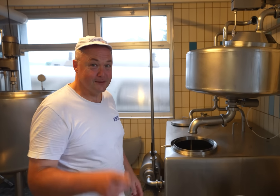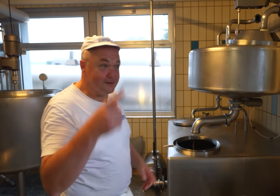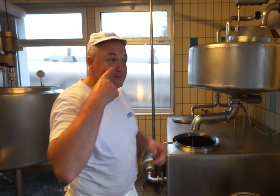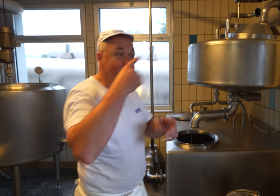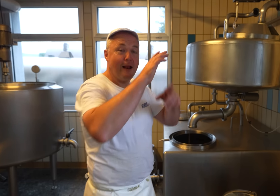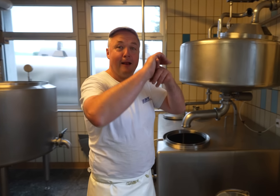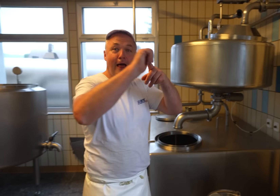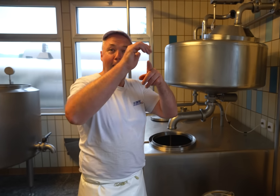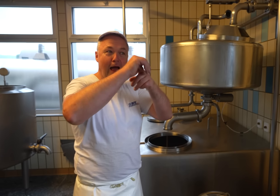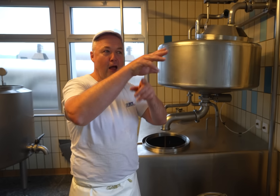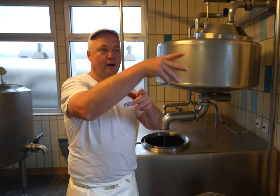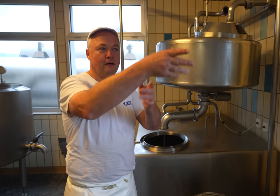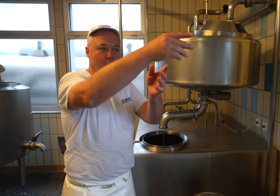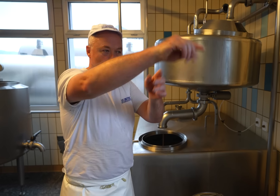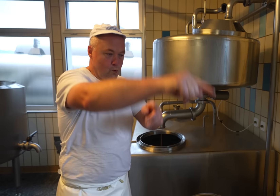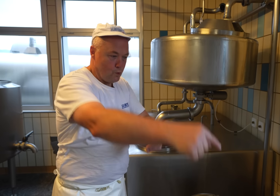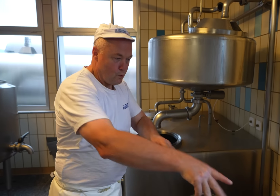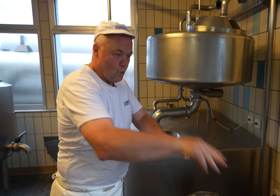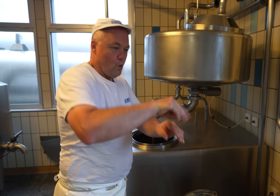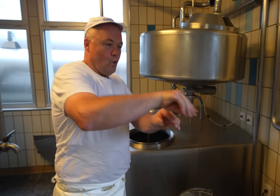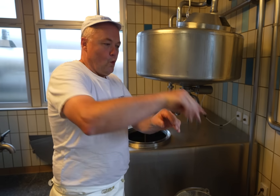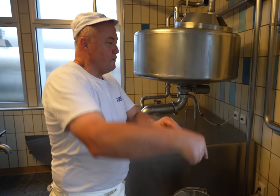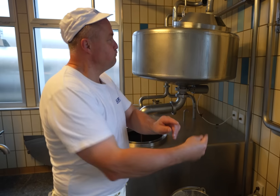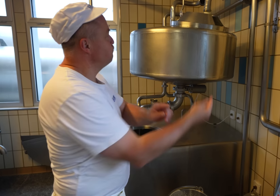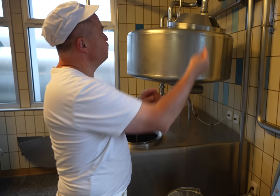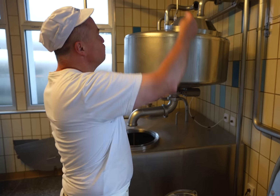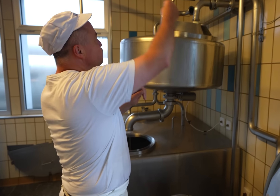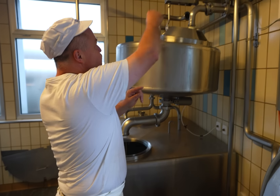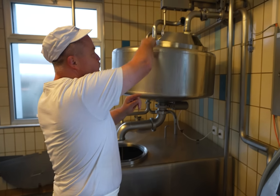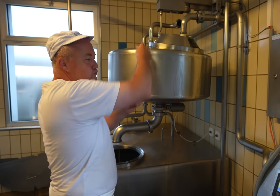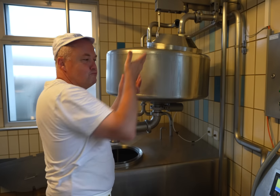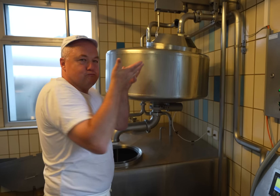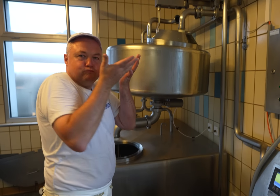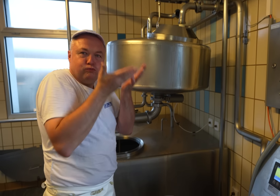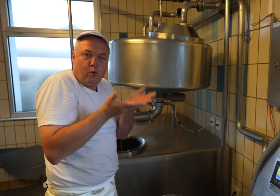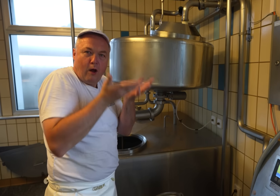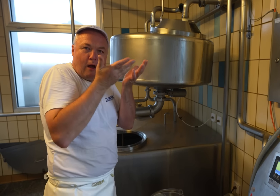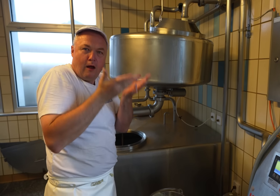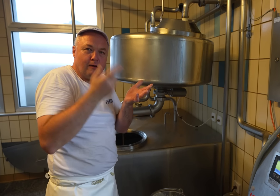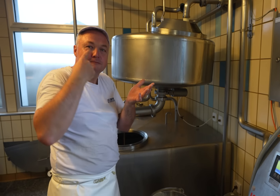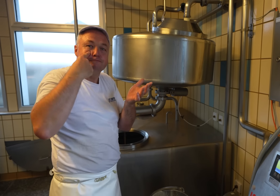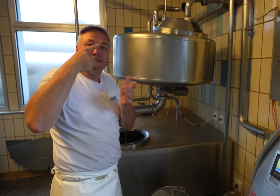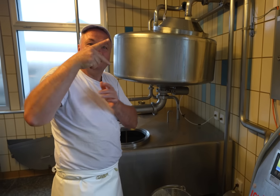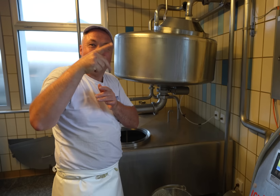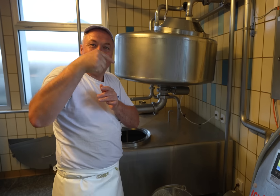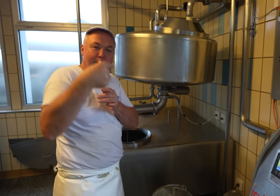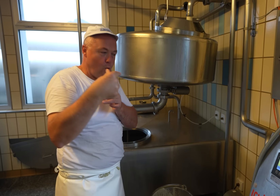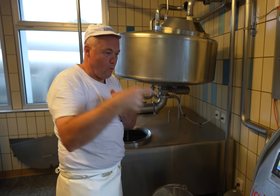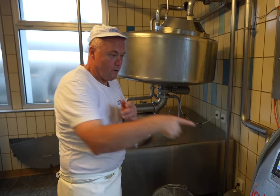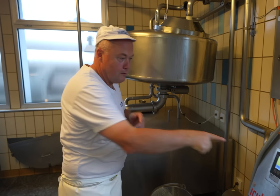See the hose? It brings the milk here, and we weigh it in kilograms.